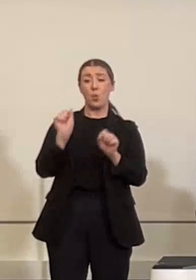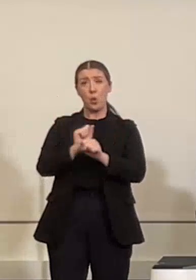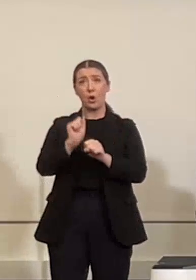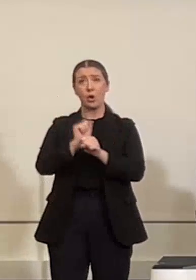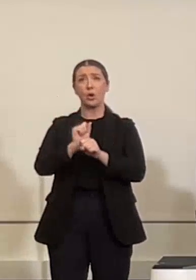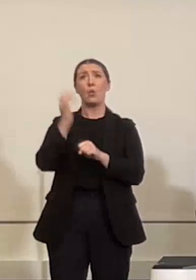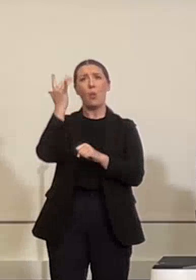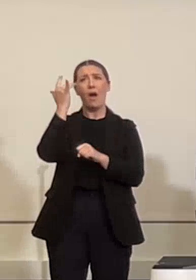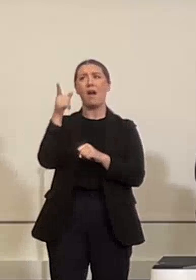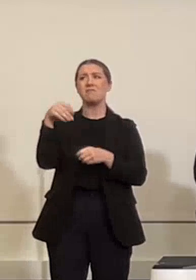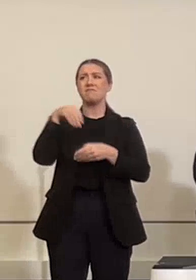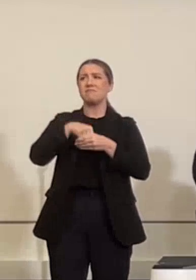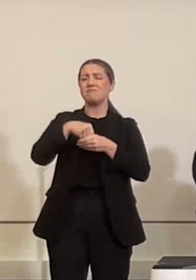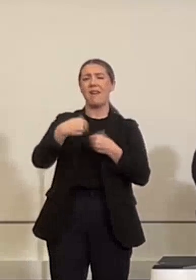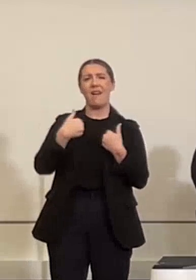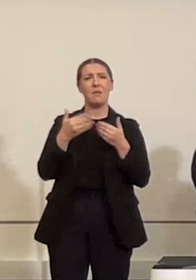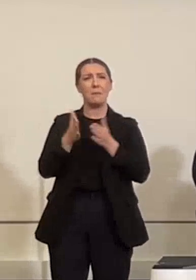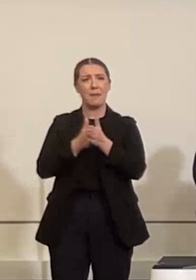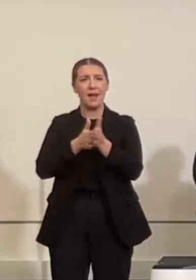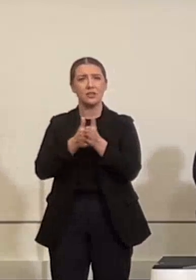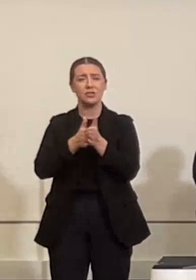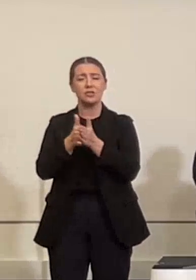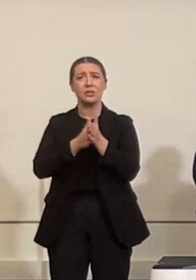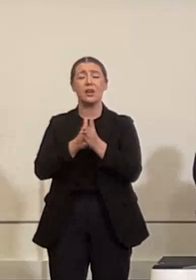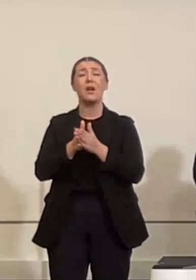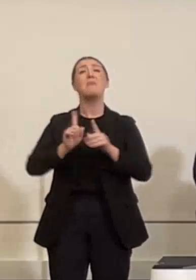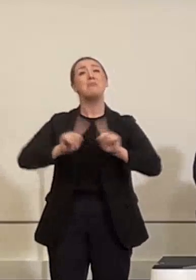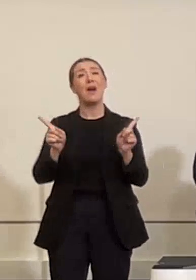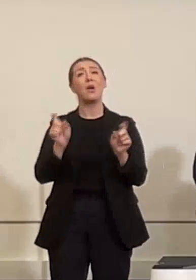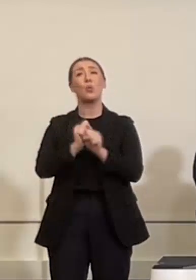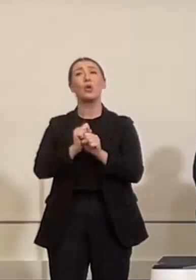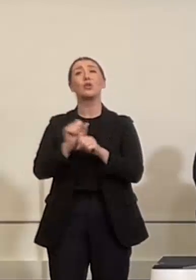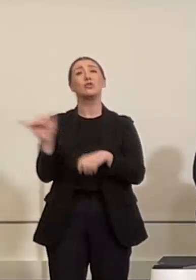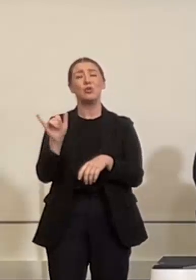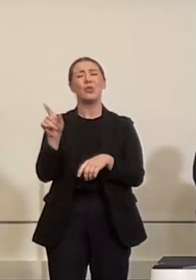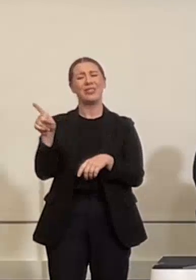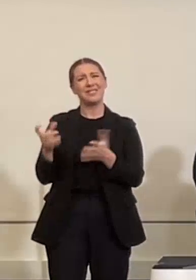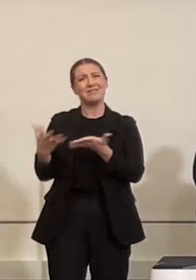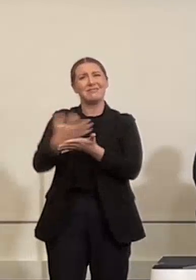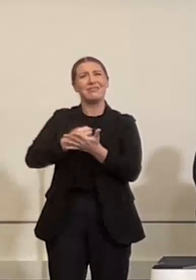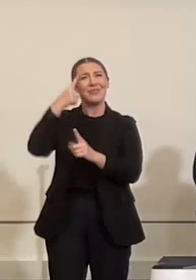but they also work because they want to create a living for themselves. And that's.